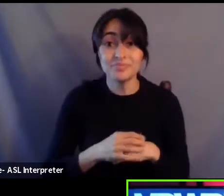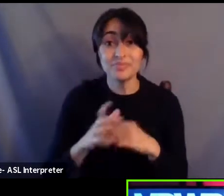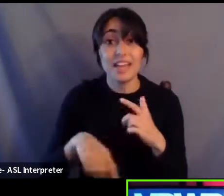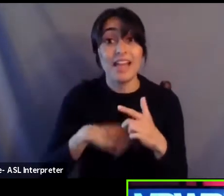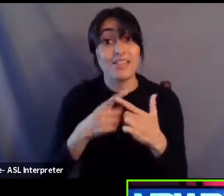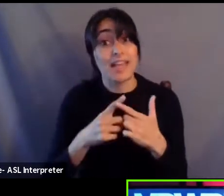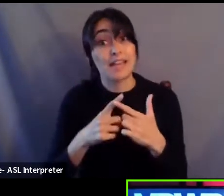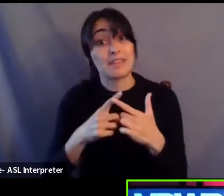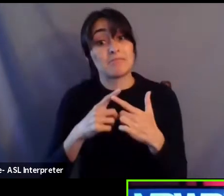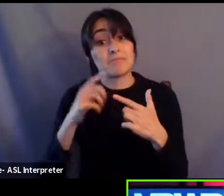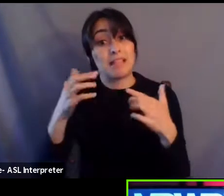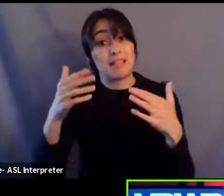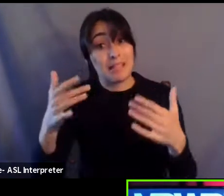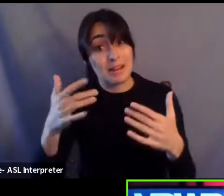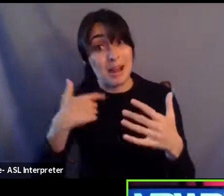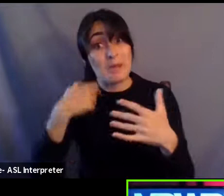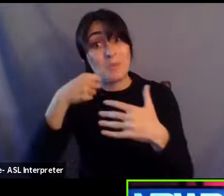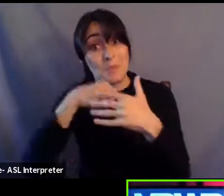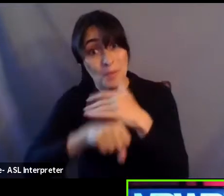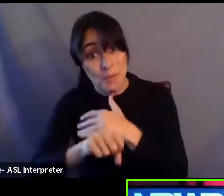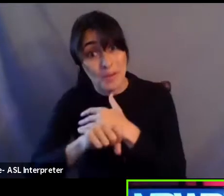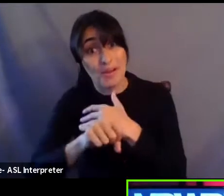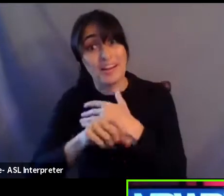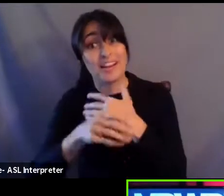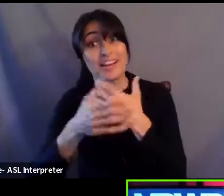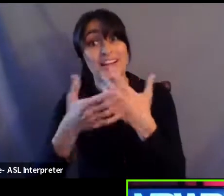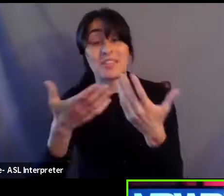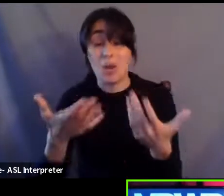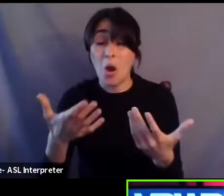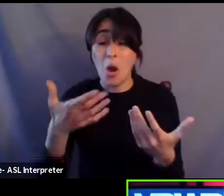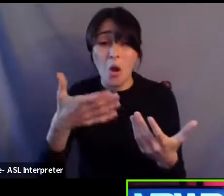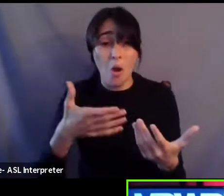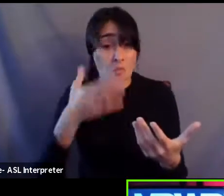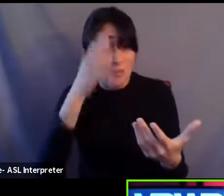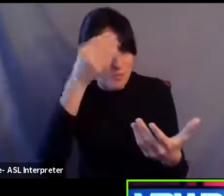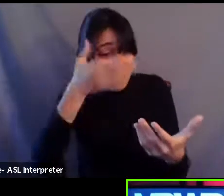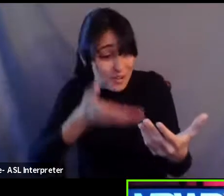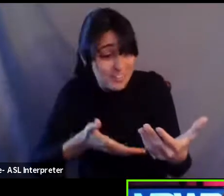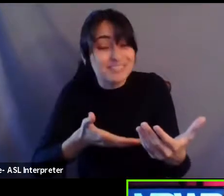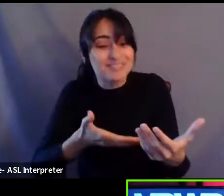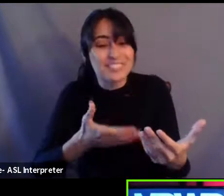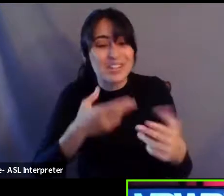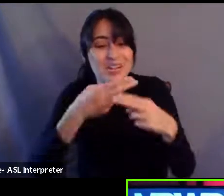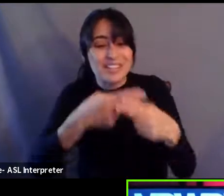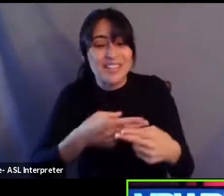me they realized I was a boy and decided then they were going to name me Two Eagles. That was